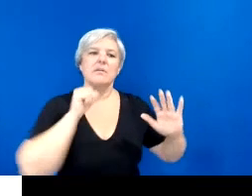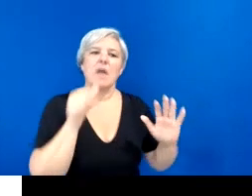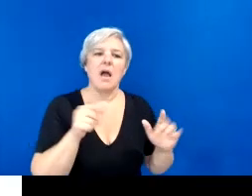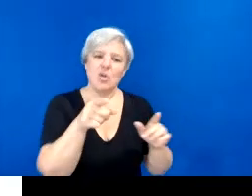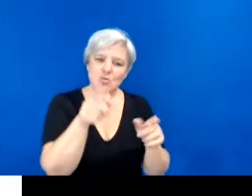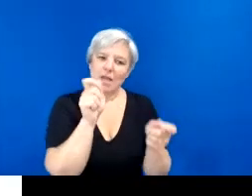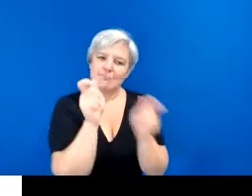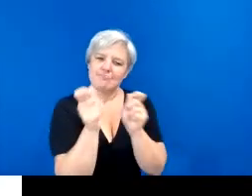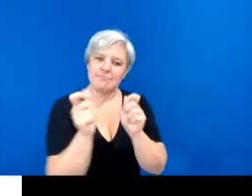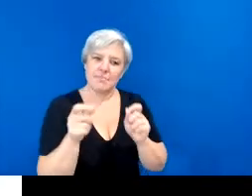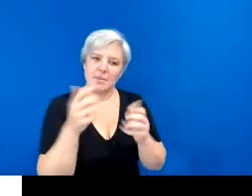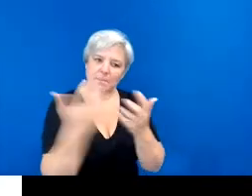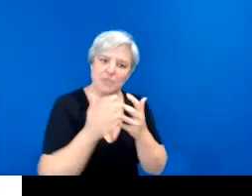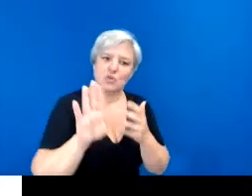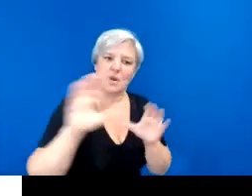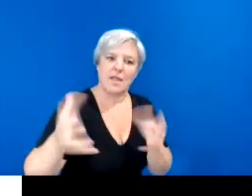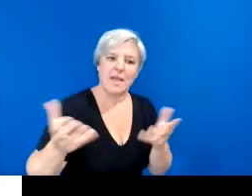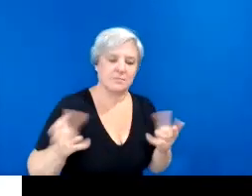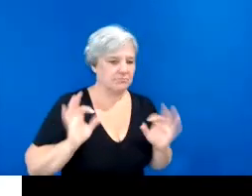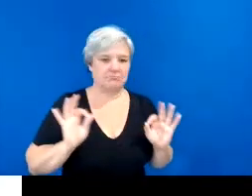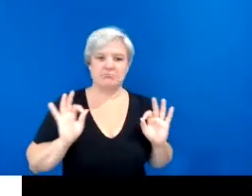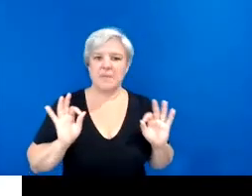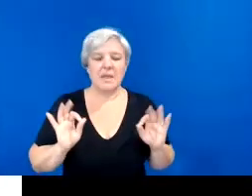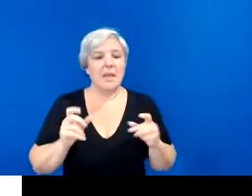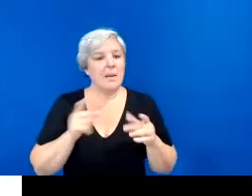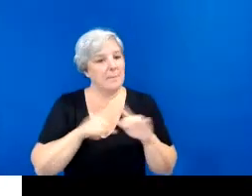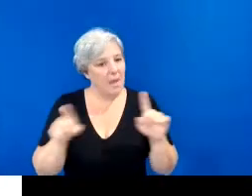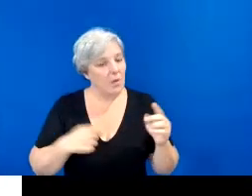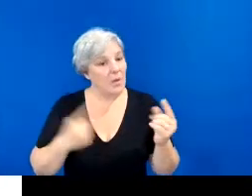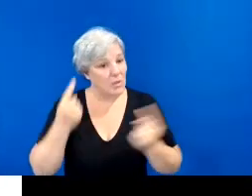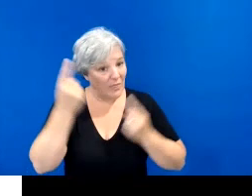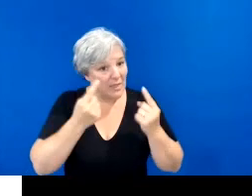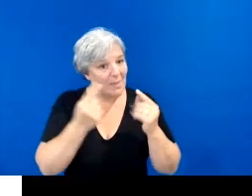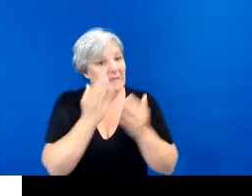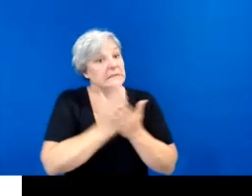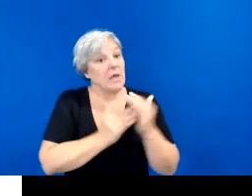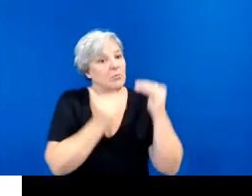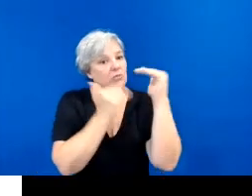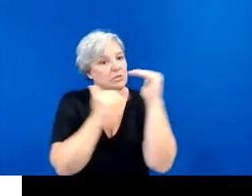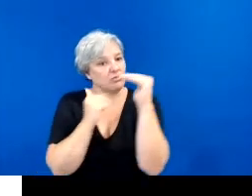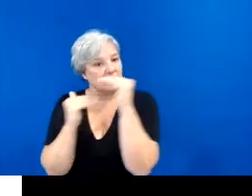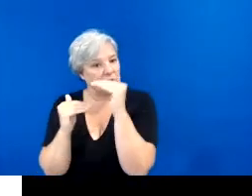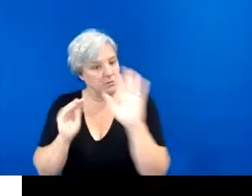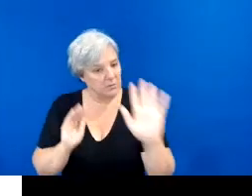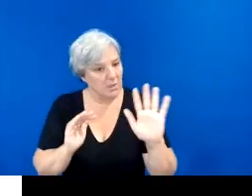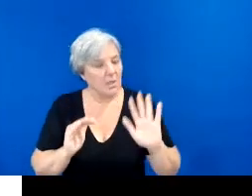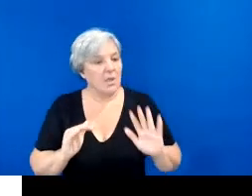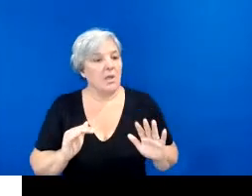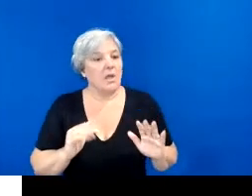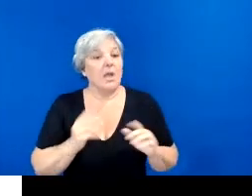But if you think about the restrictions that are put on you when you're using a commercial textbook